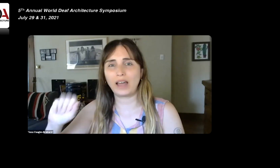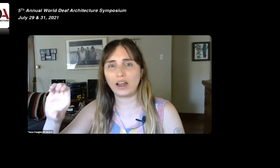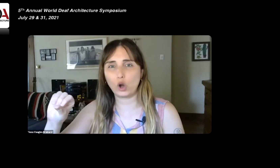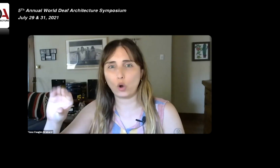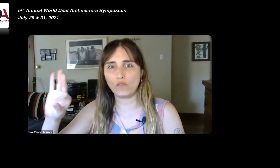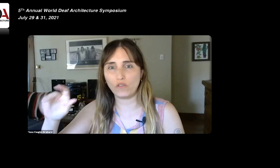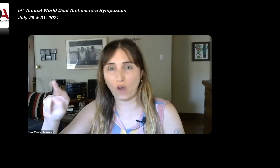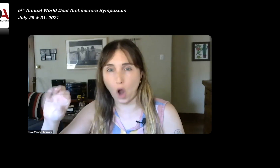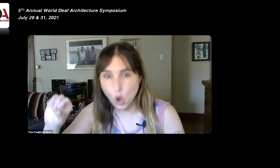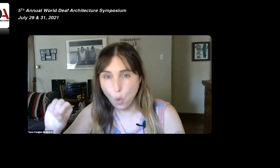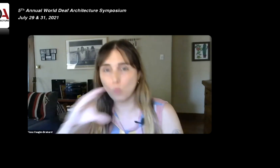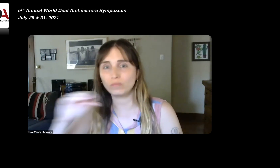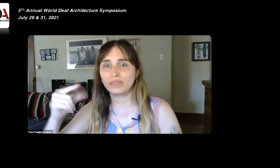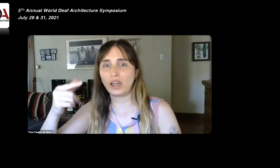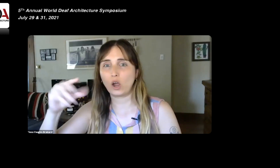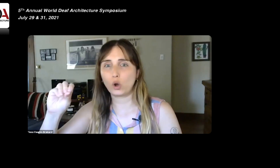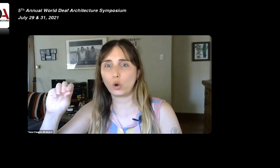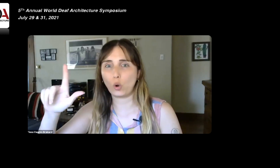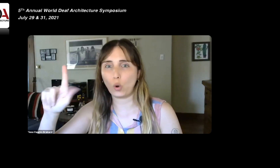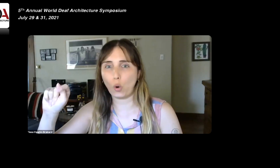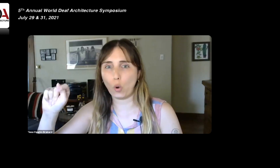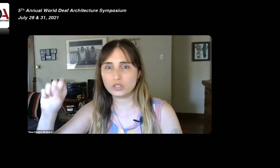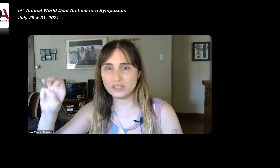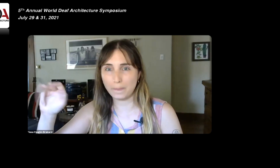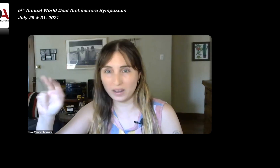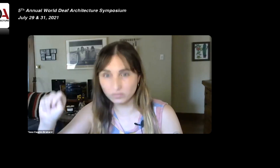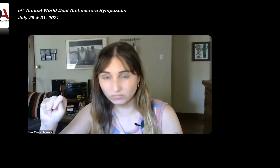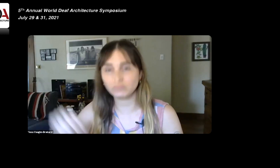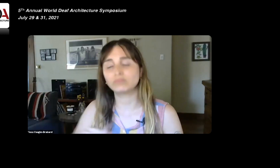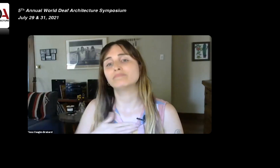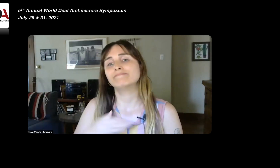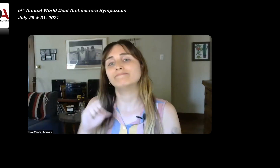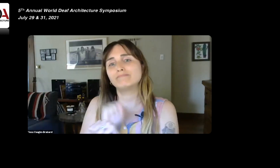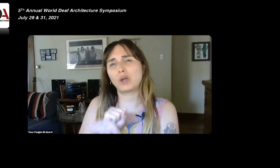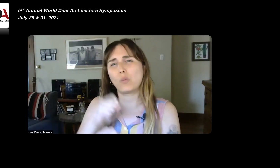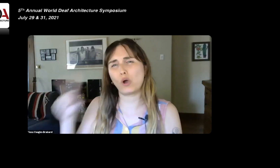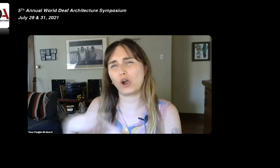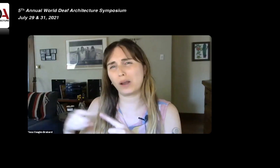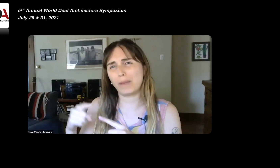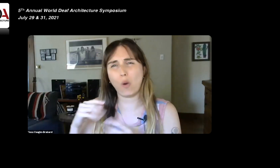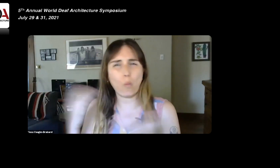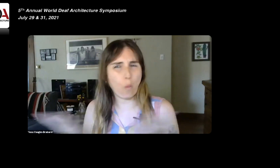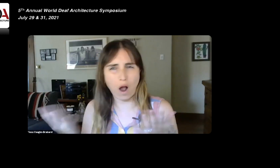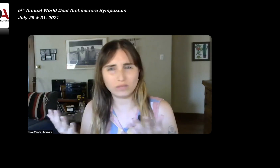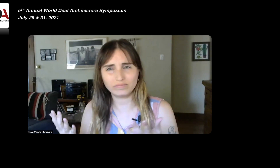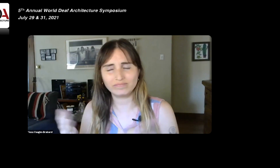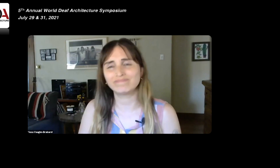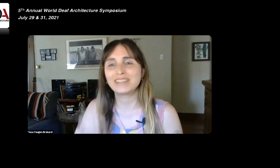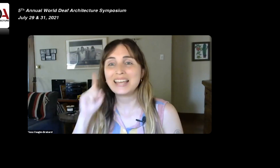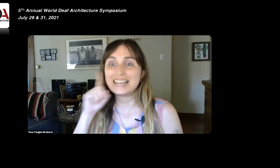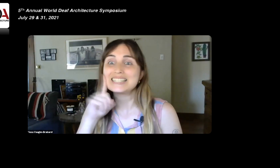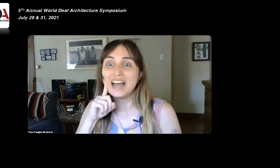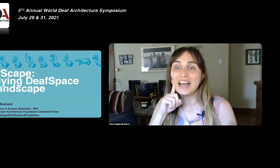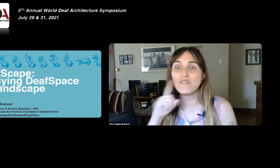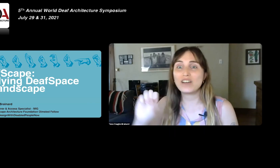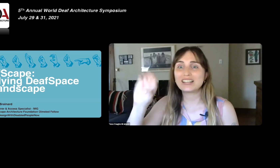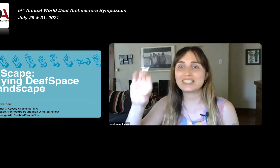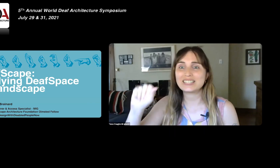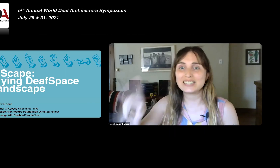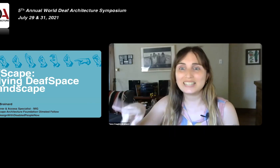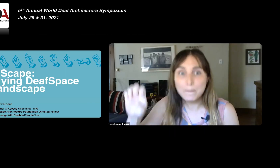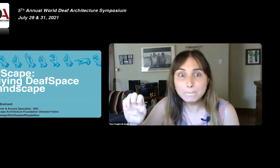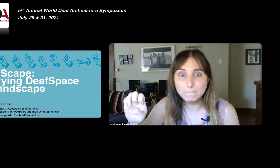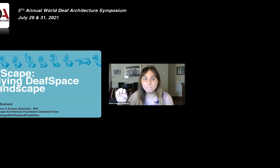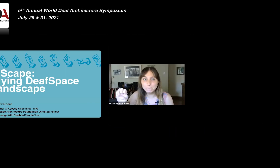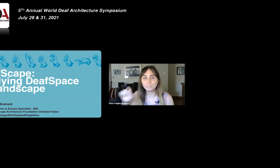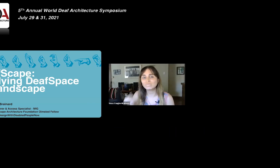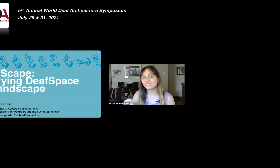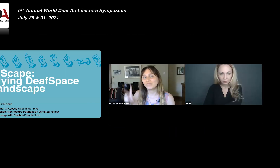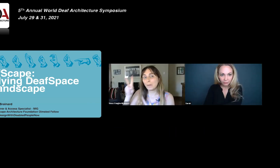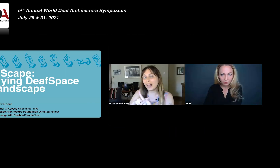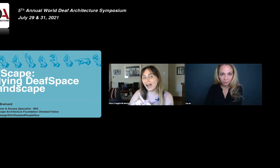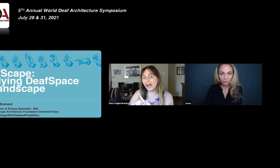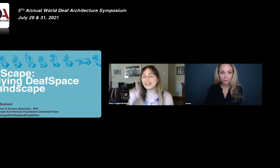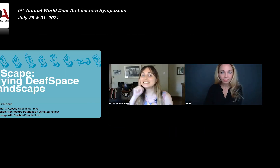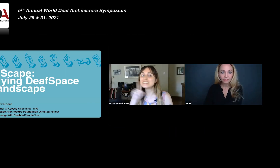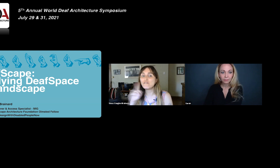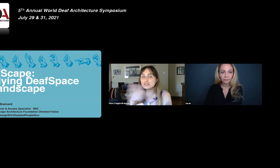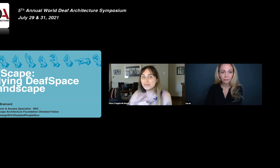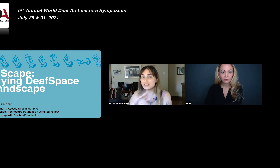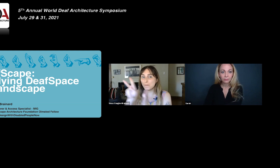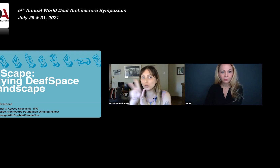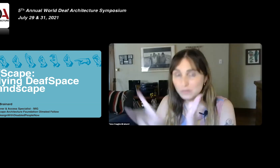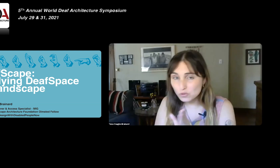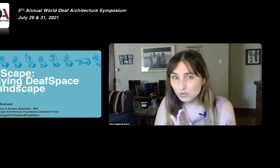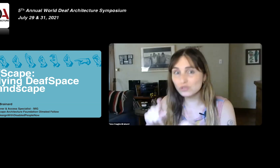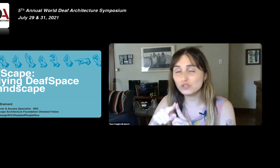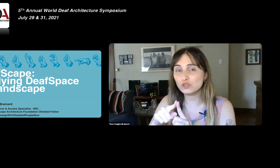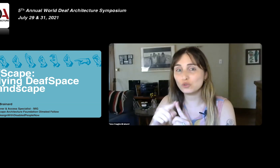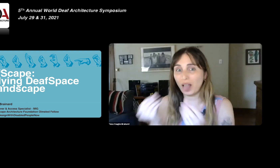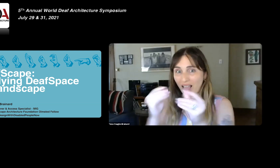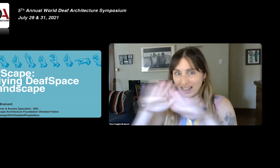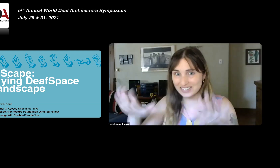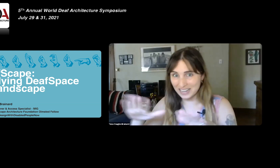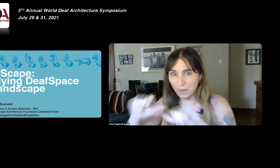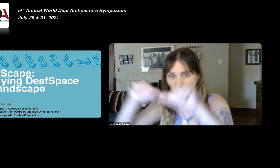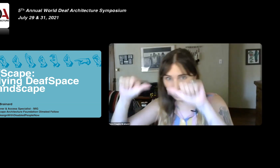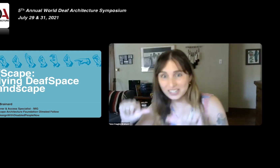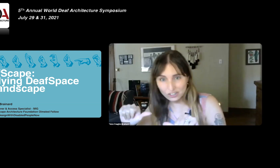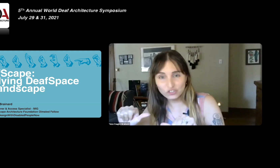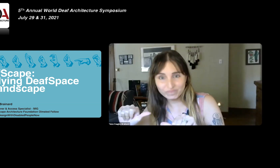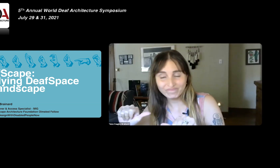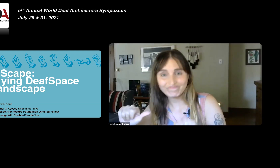That's more [interpreter states they missed this] and my work is about DeafScape.